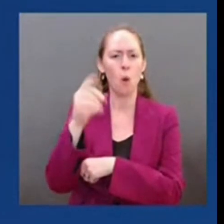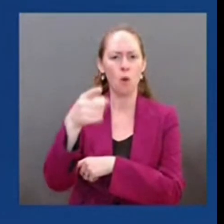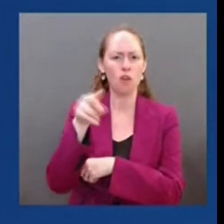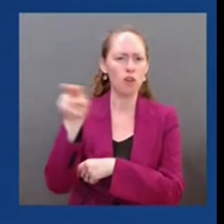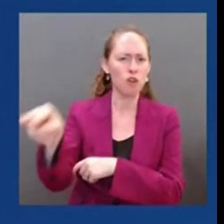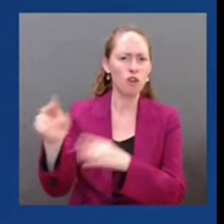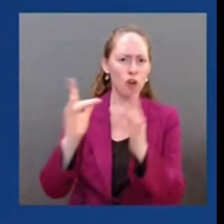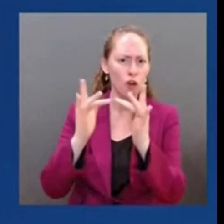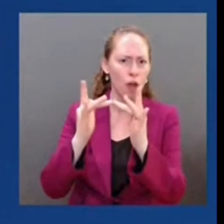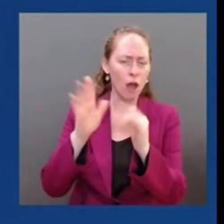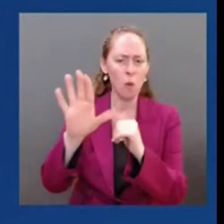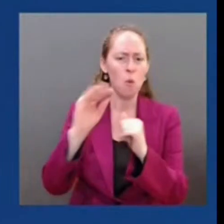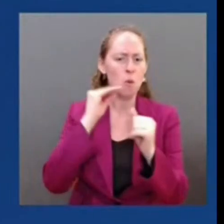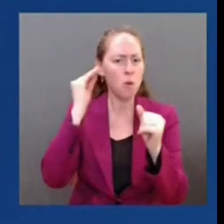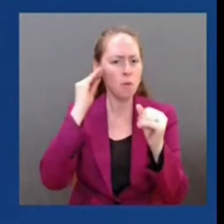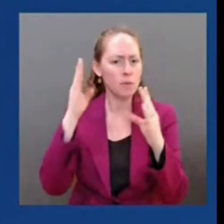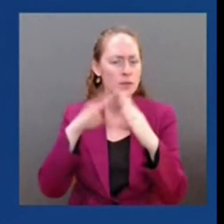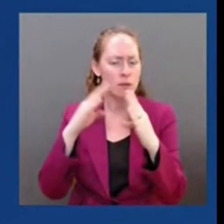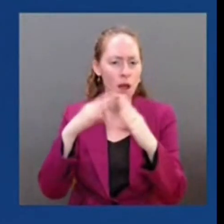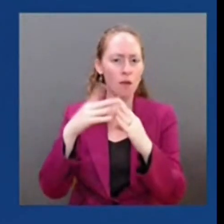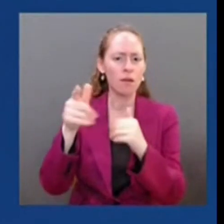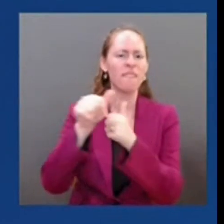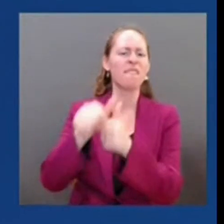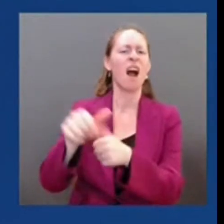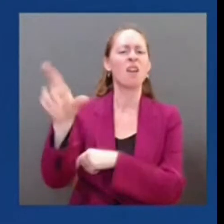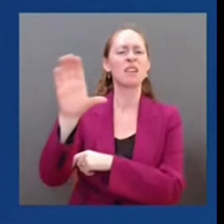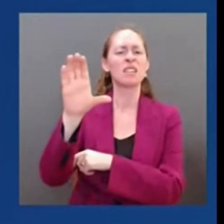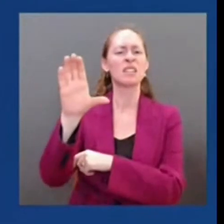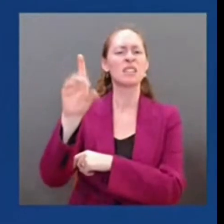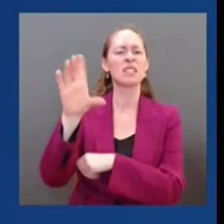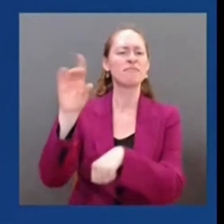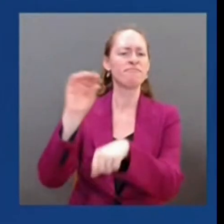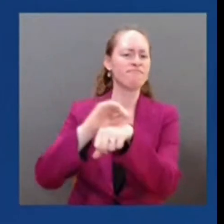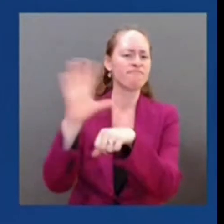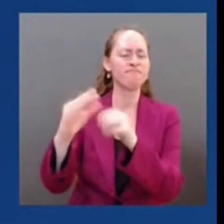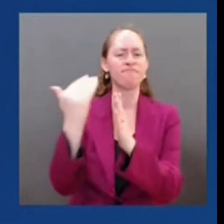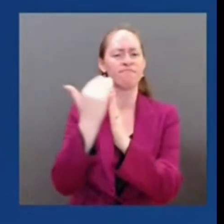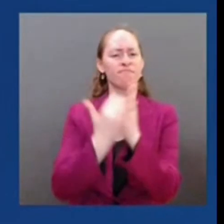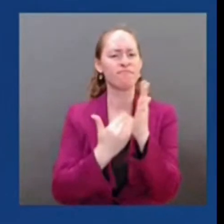CODES THAT DR. WALENSKY SHOWED